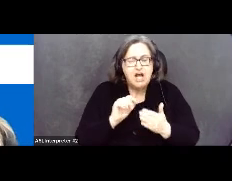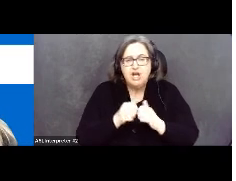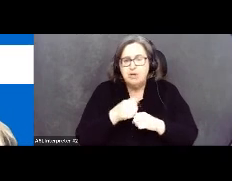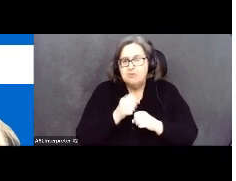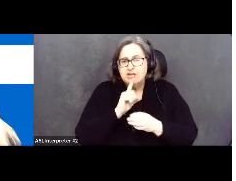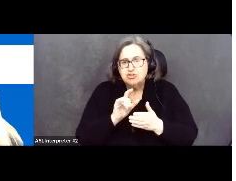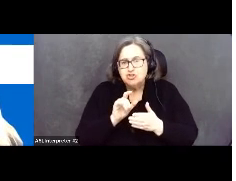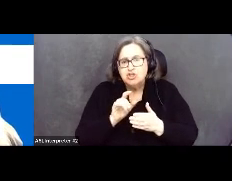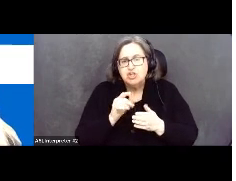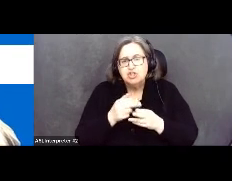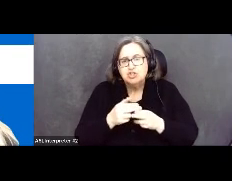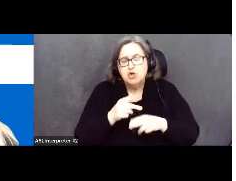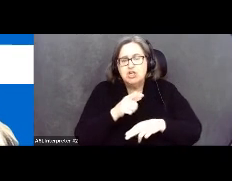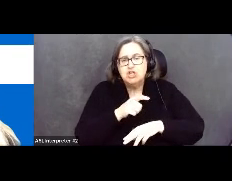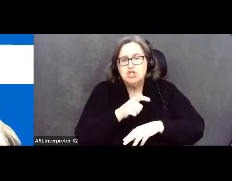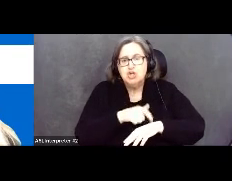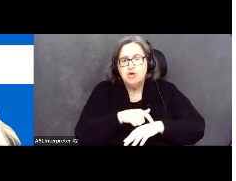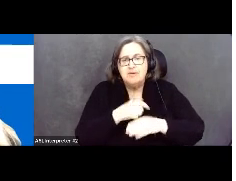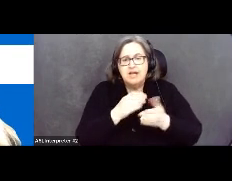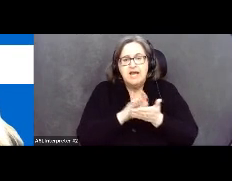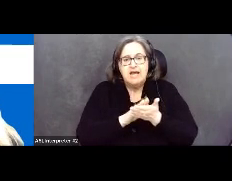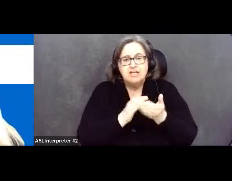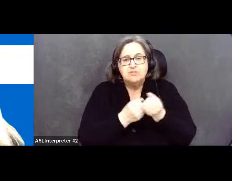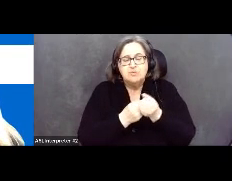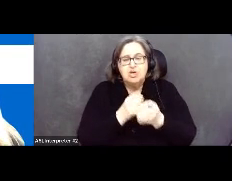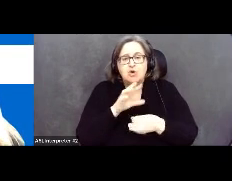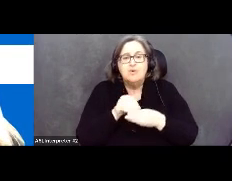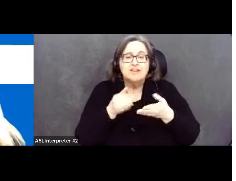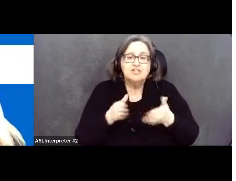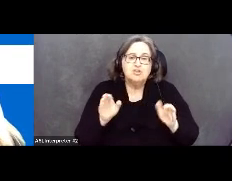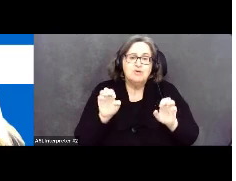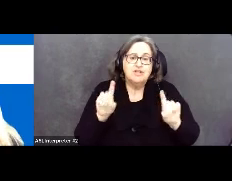term academic supports within the general education classroom